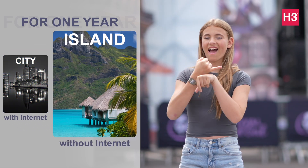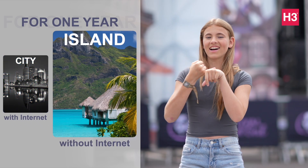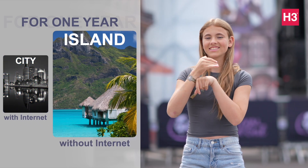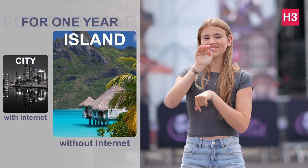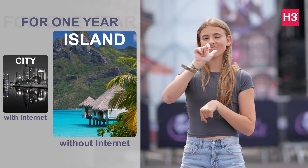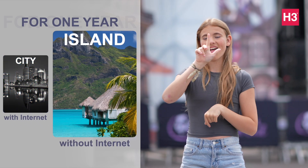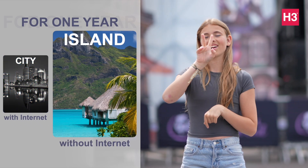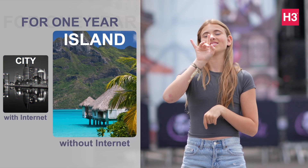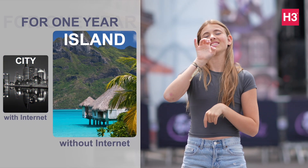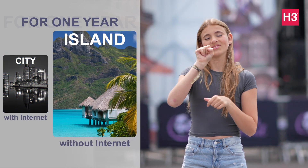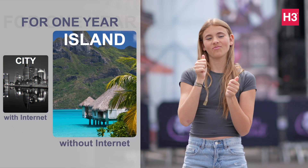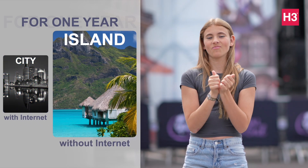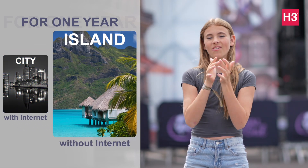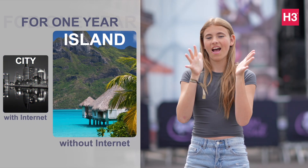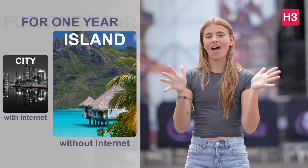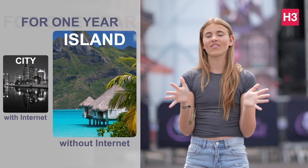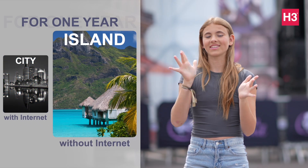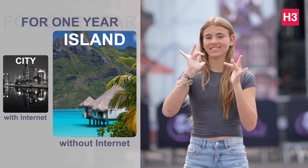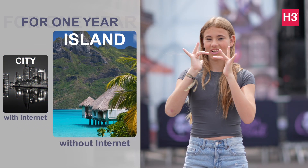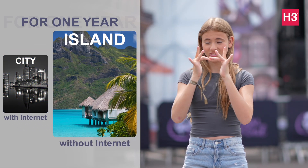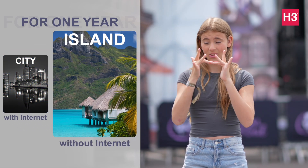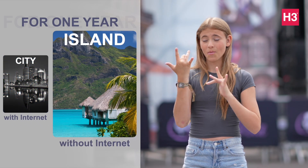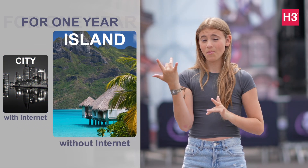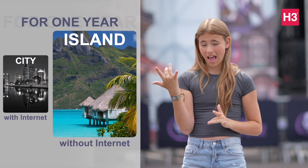I’d choose the Maldives without the internet.